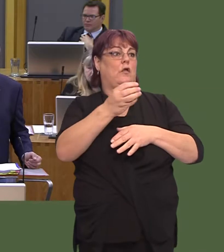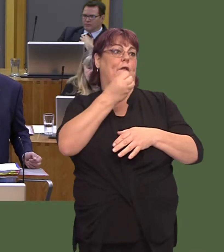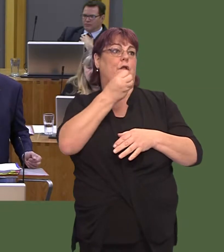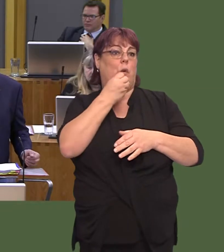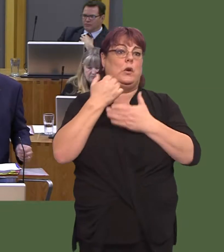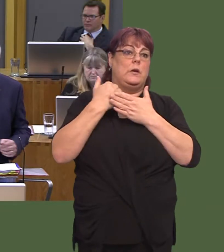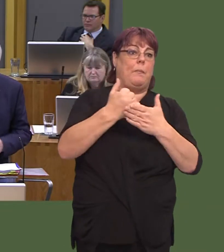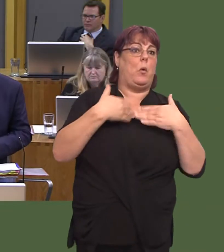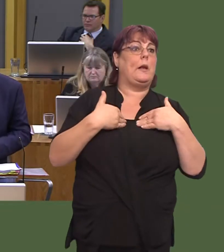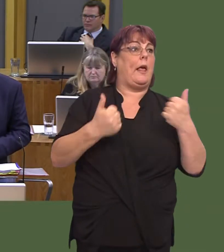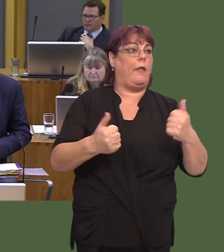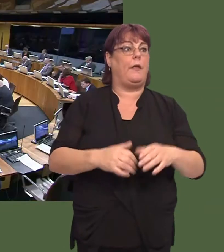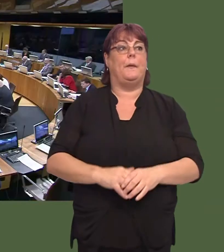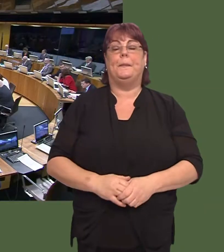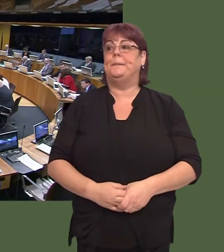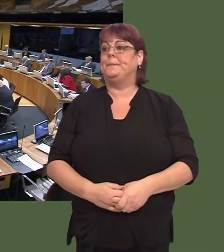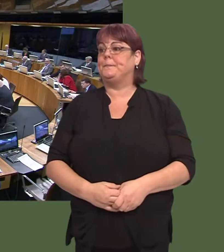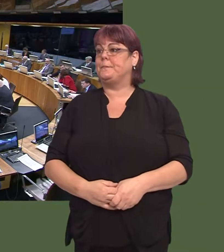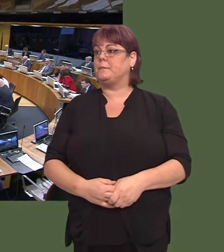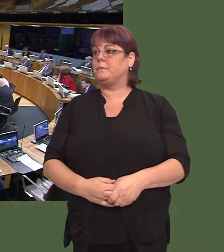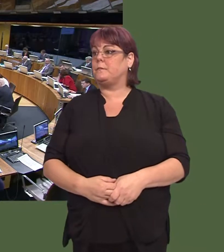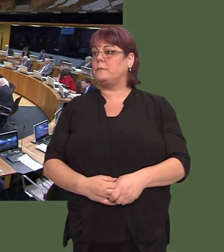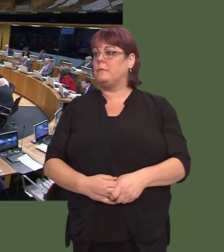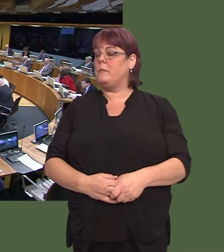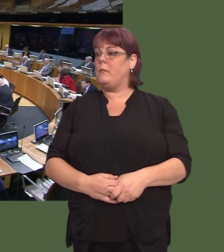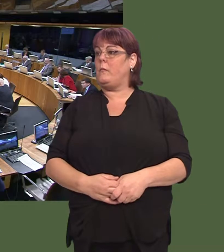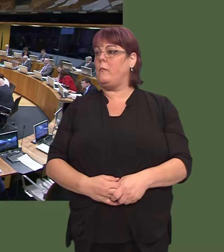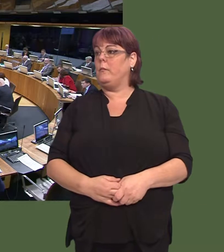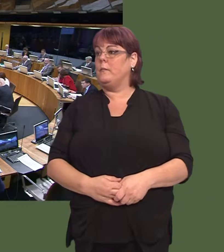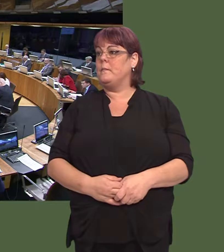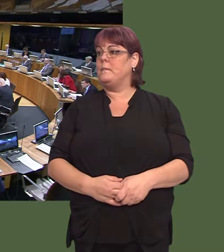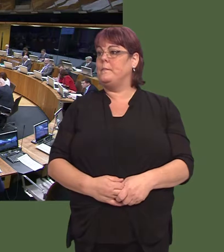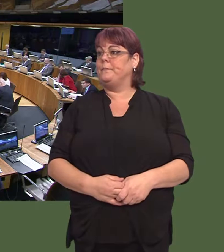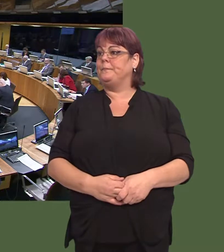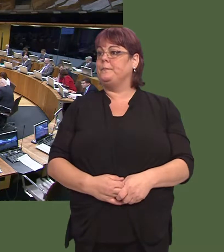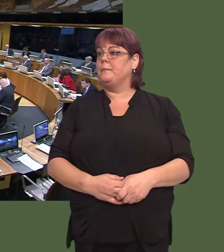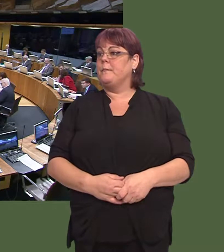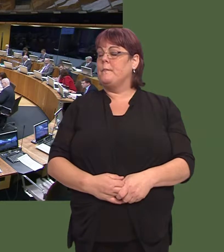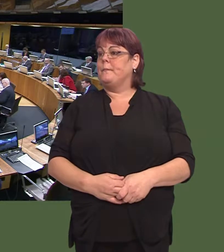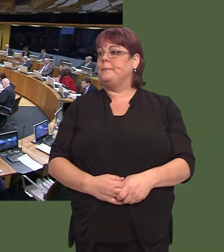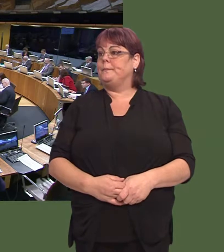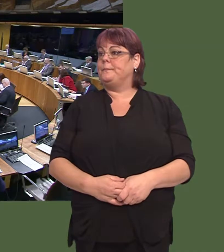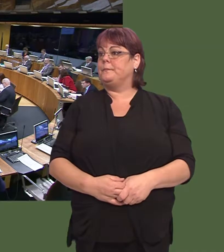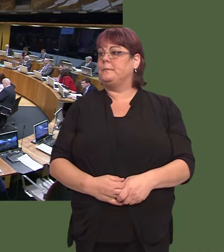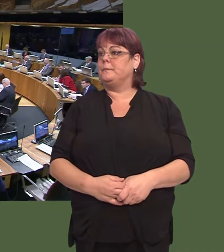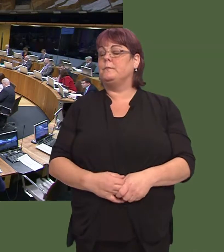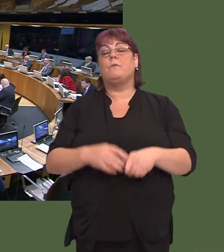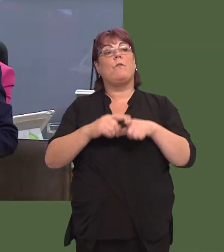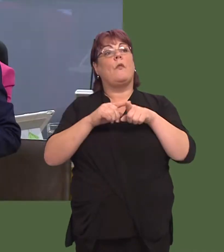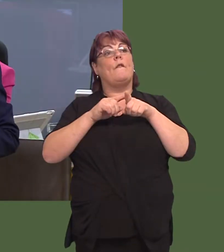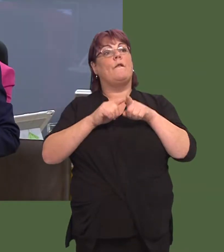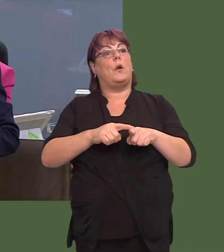Paul Davies: Following on from Jenny Rathboneís question, can you tell us what discussions